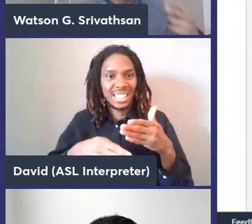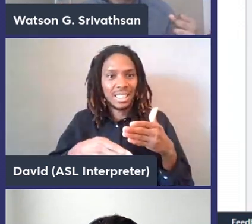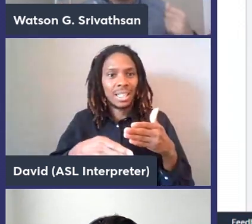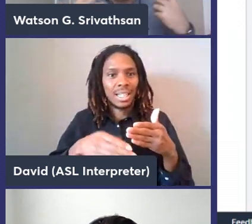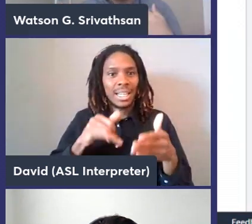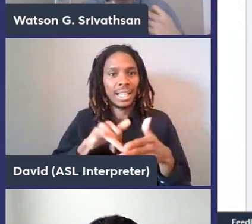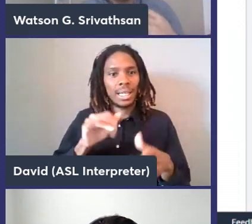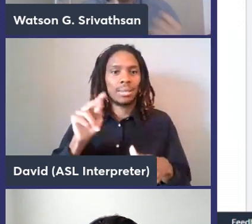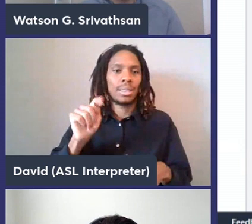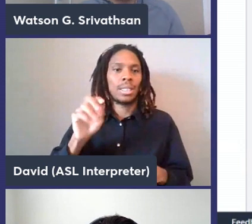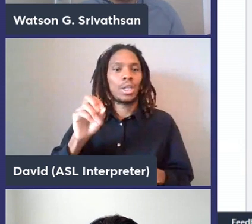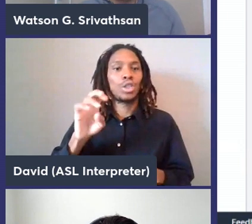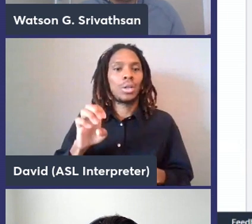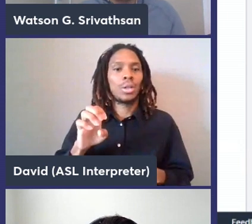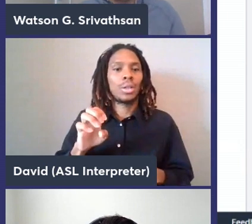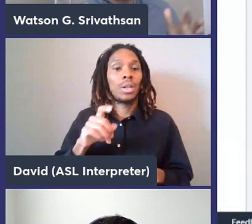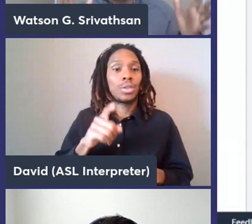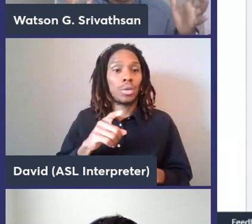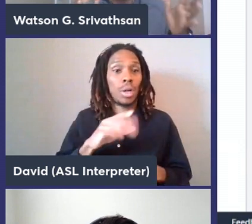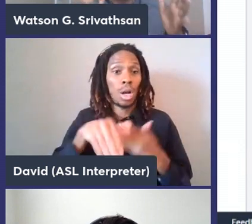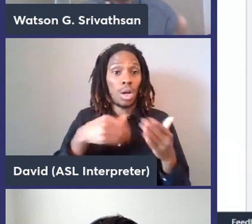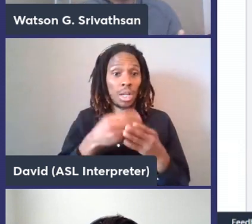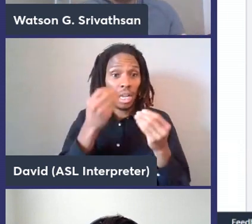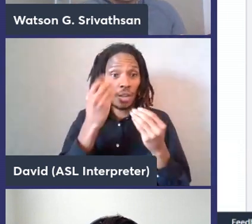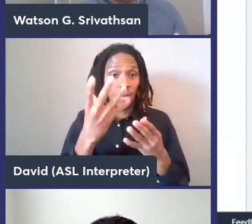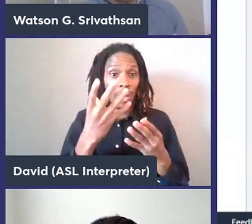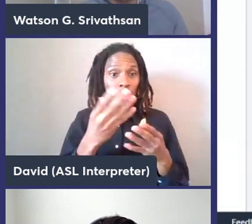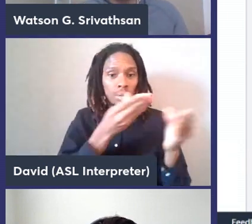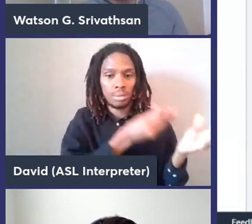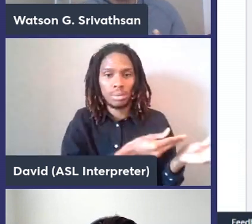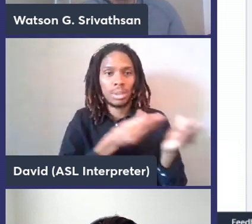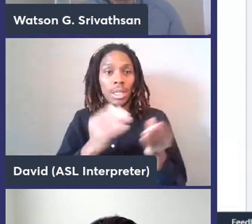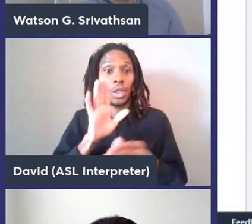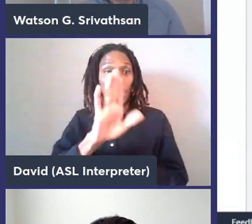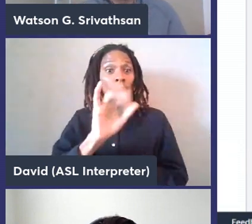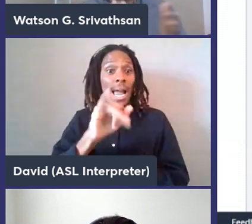so what you do is you bring in your data, it's your IP, by the way.